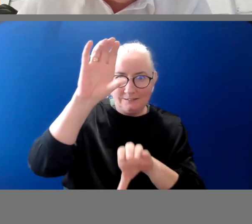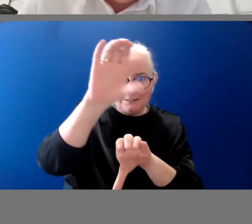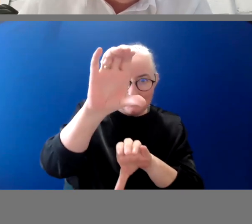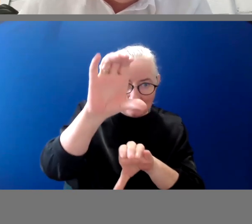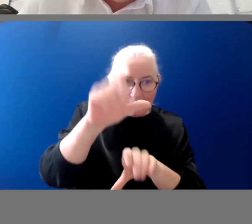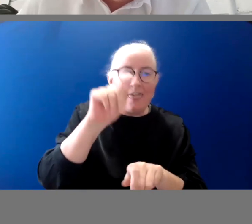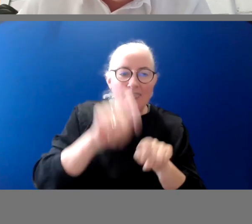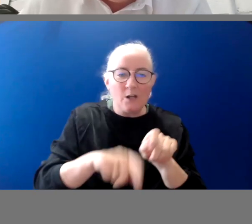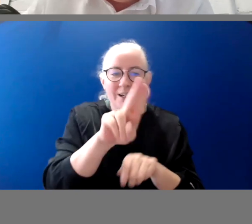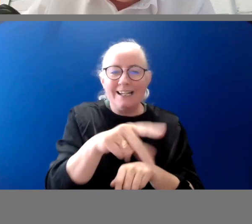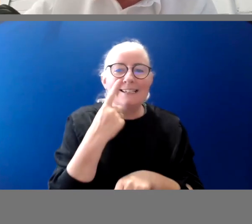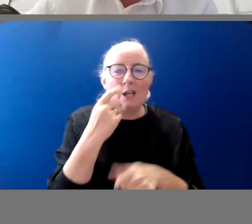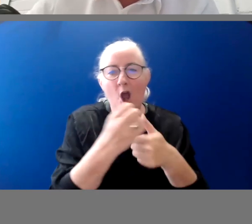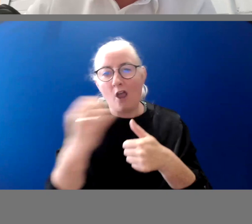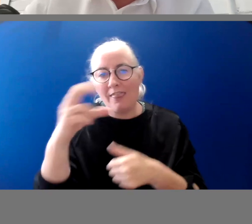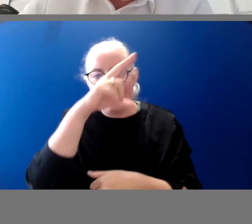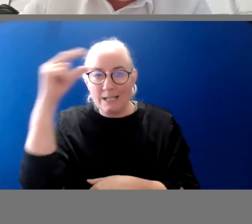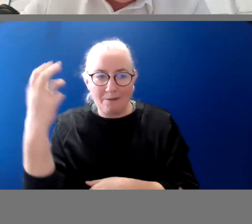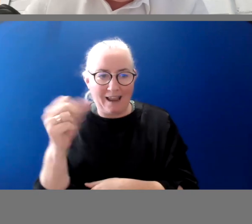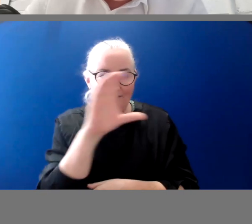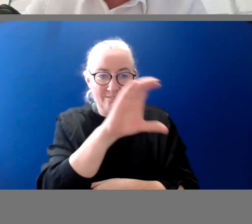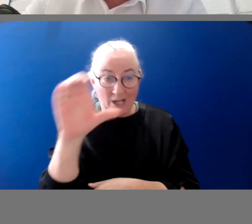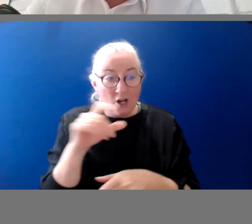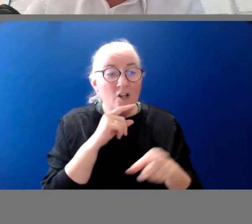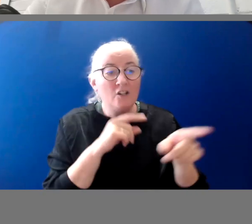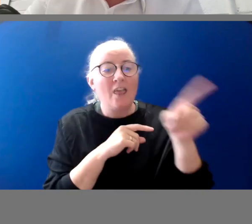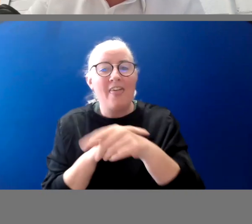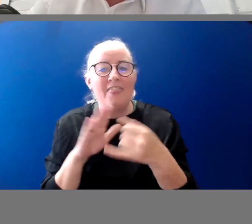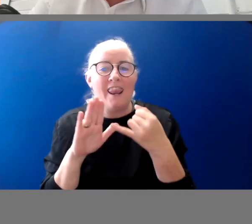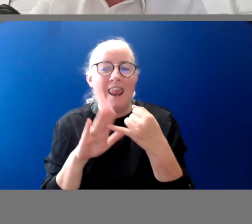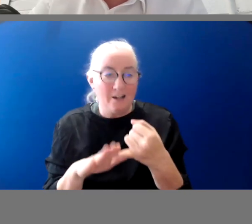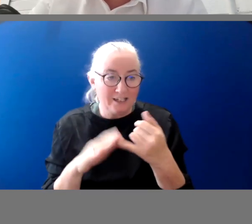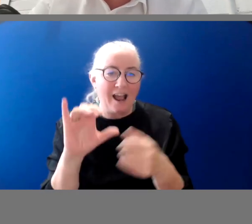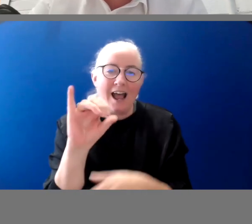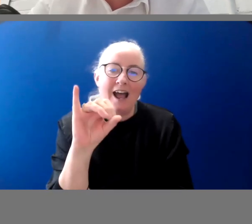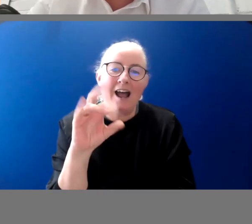see some other examples there as well. The second last area that we want to cover is ironmongery so